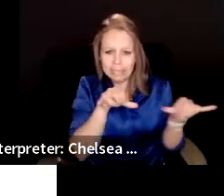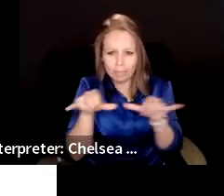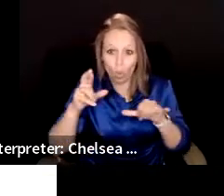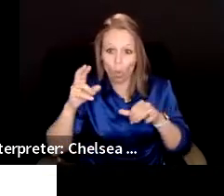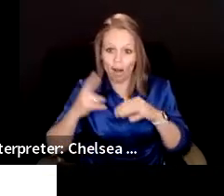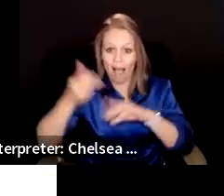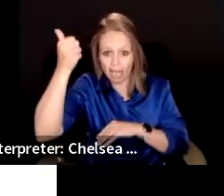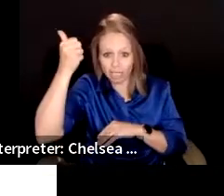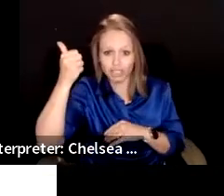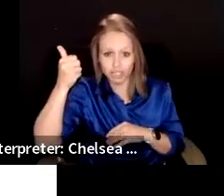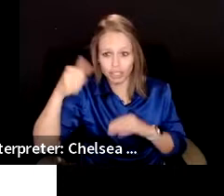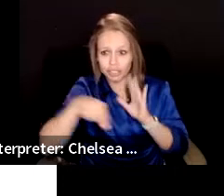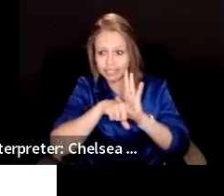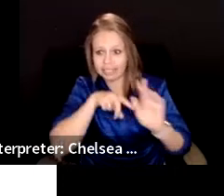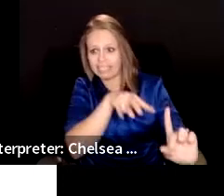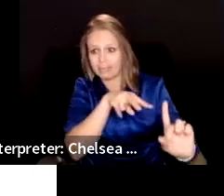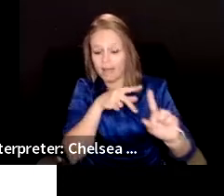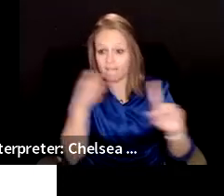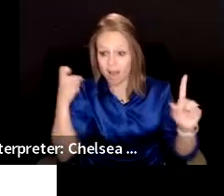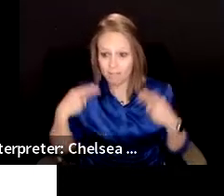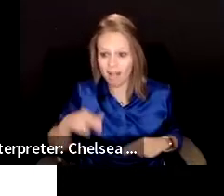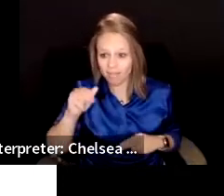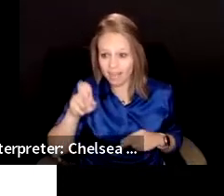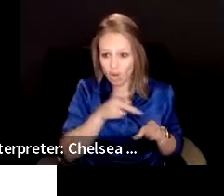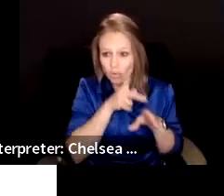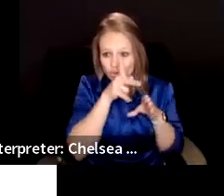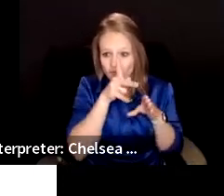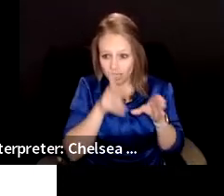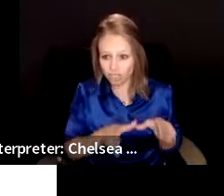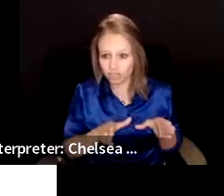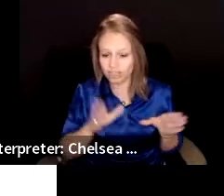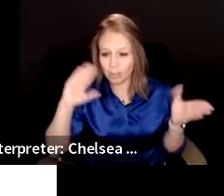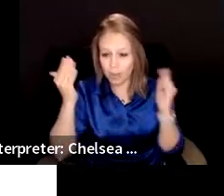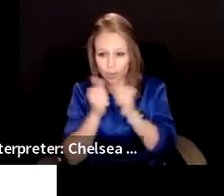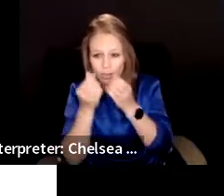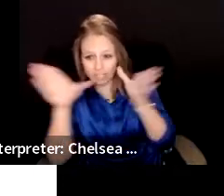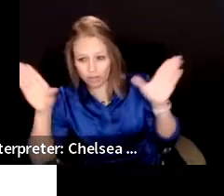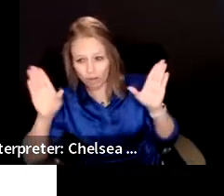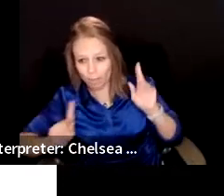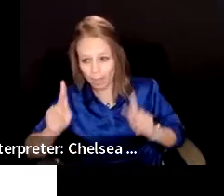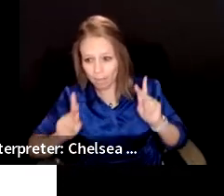similar or higher levels of stigma associated with substance use from healthcare professionals